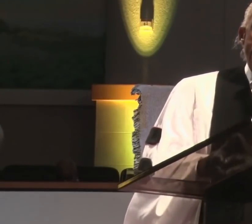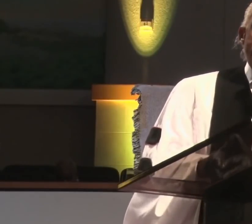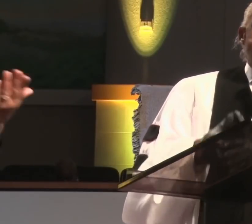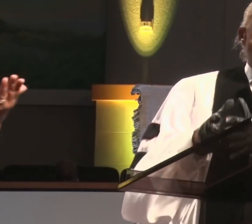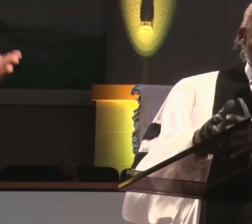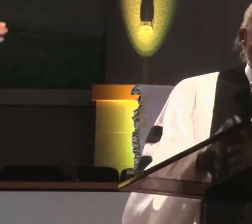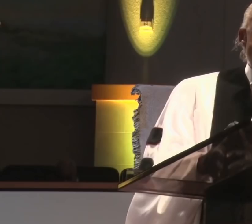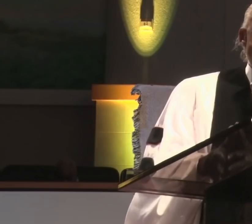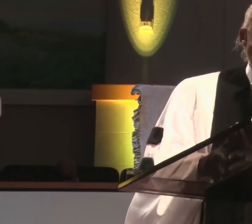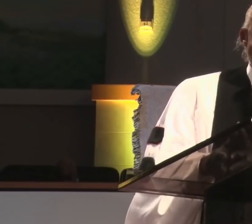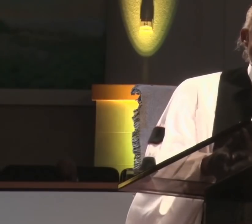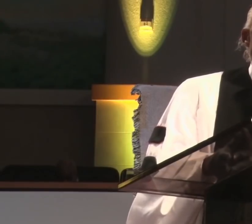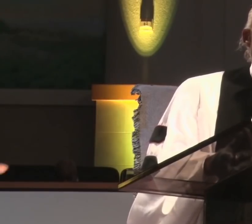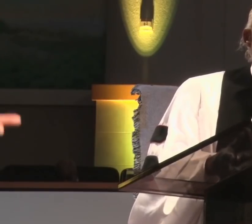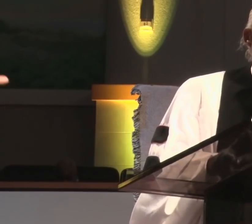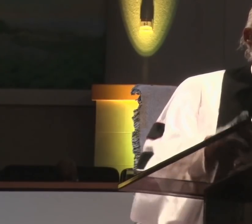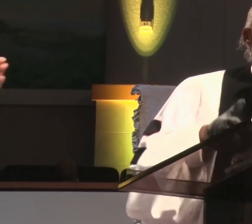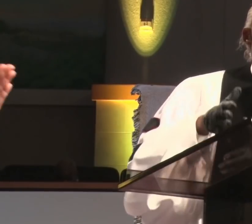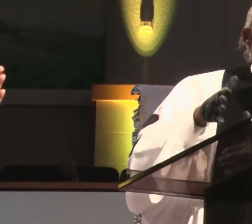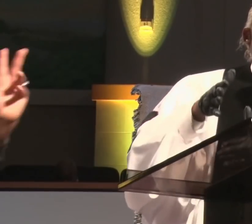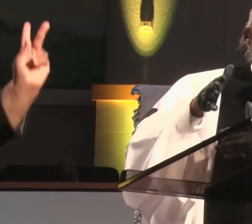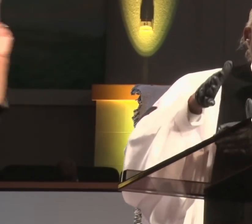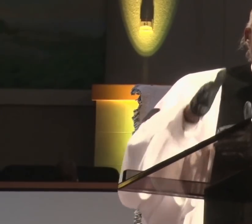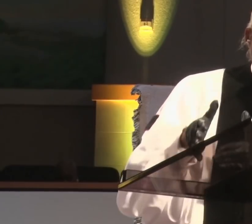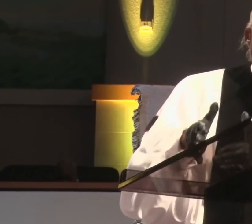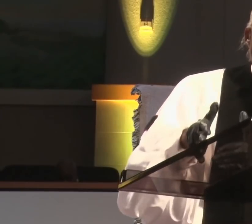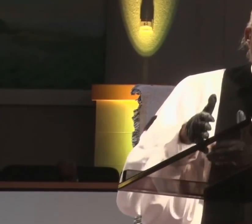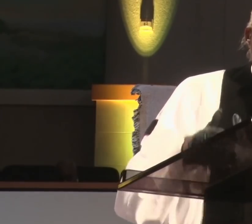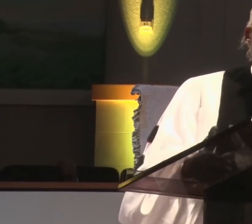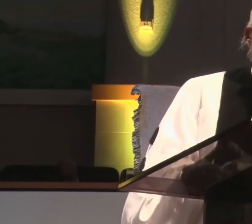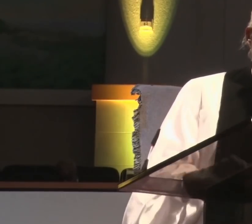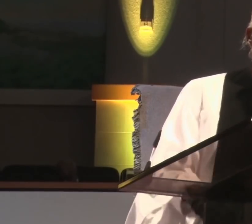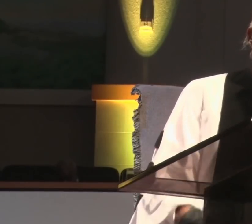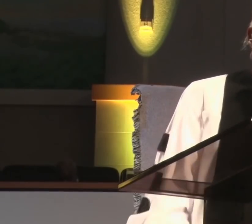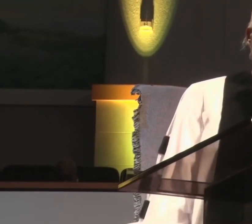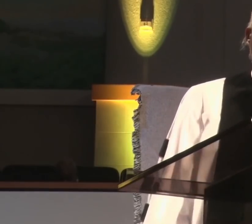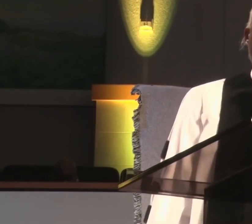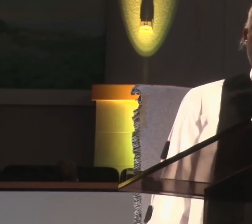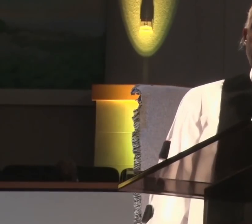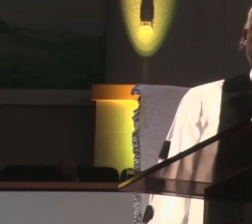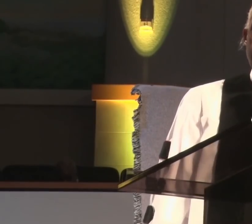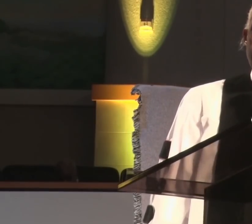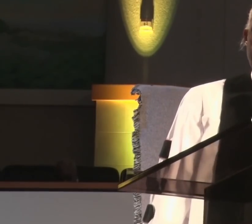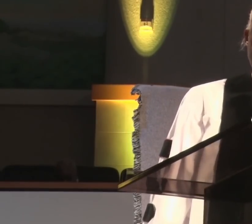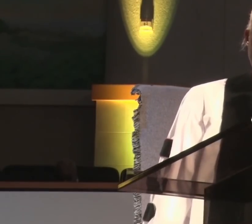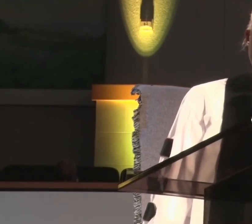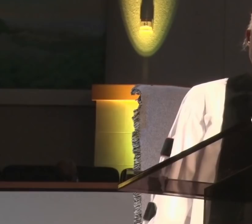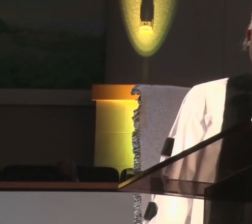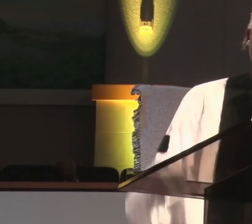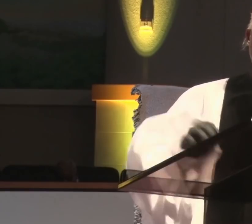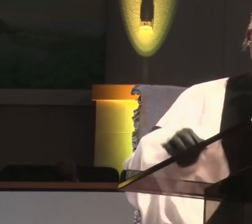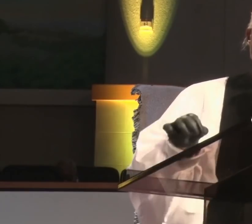A BADGE AND A GUN AND YOU GOT ALL OF THAT IN YOU, MEANS THAT